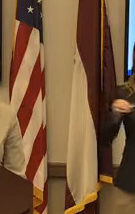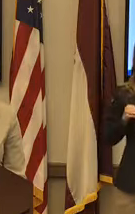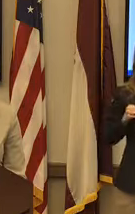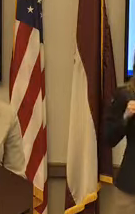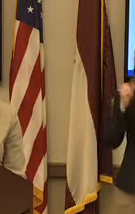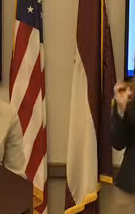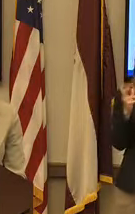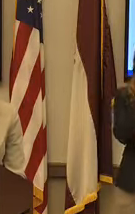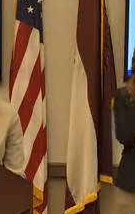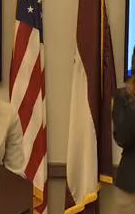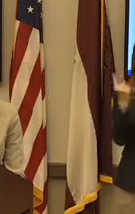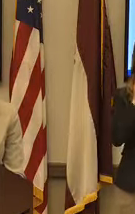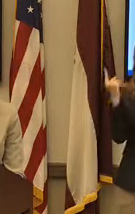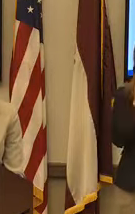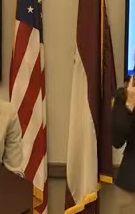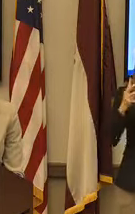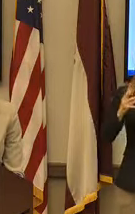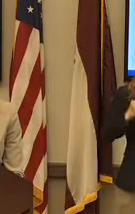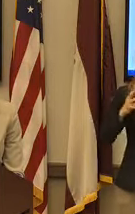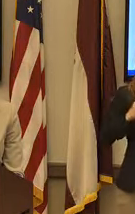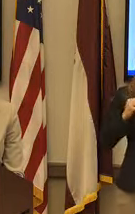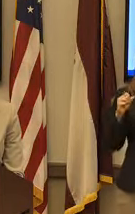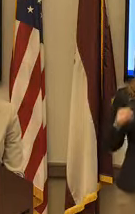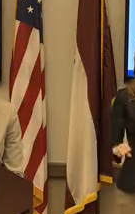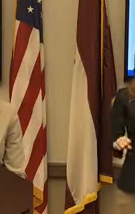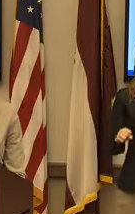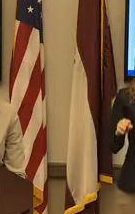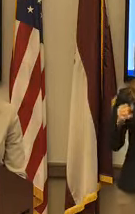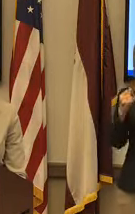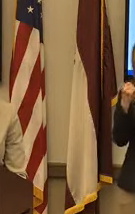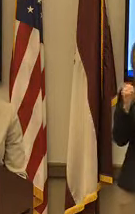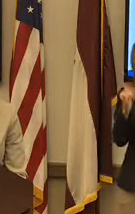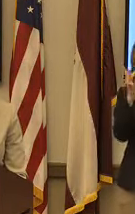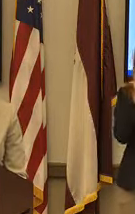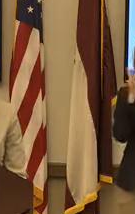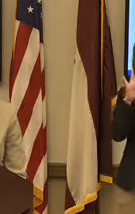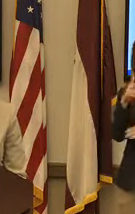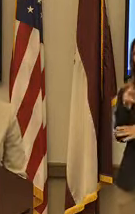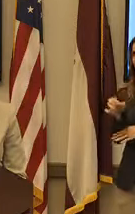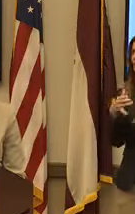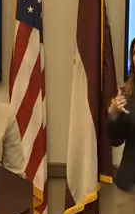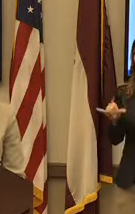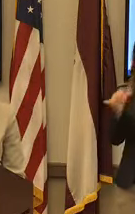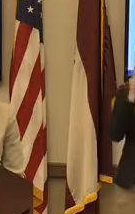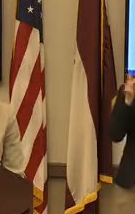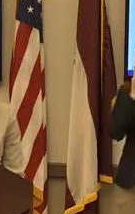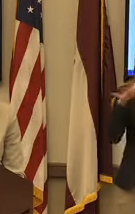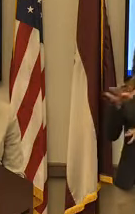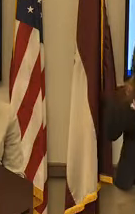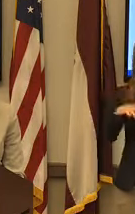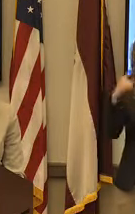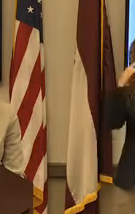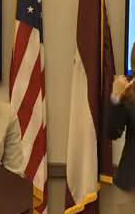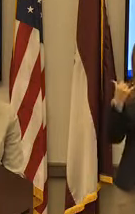of patients that have been coming in they are still very short on personal protective equipment I think that's going to remain a concern in our